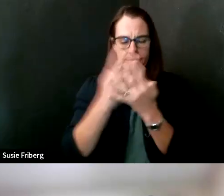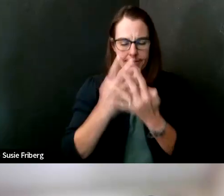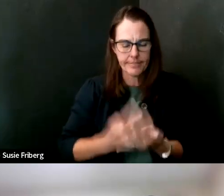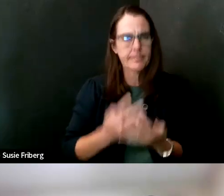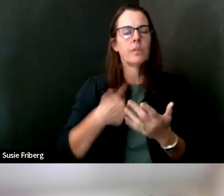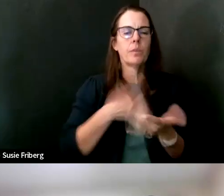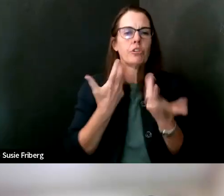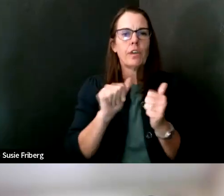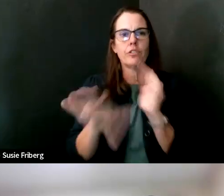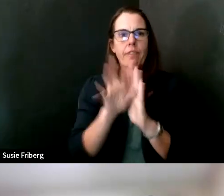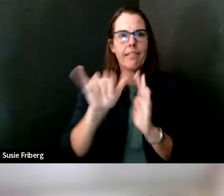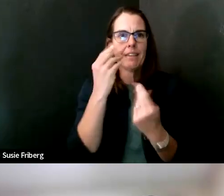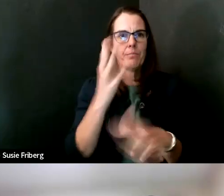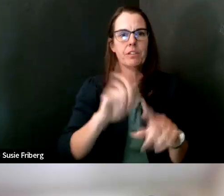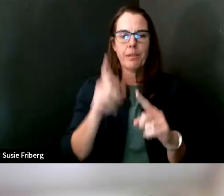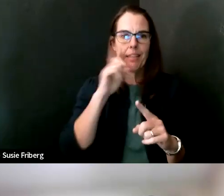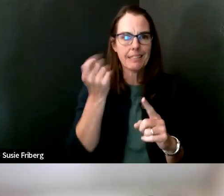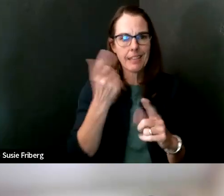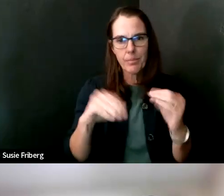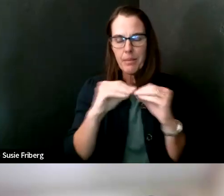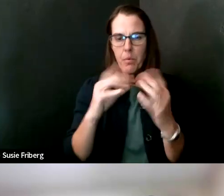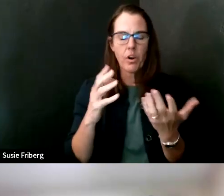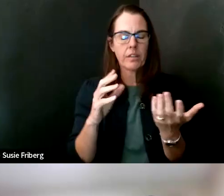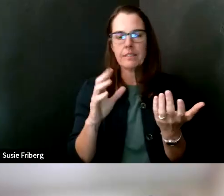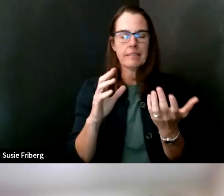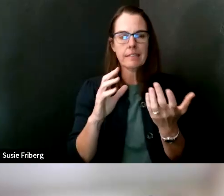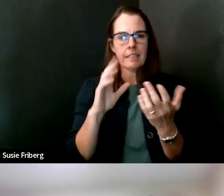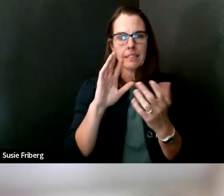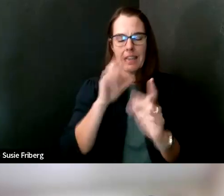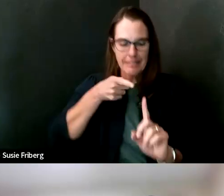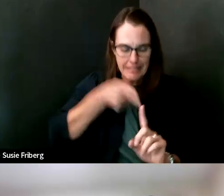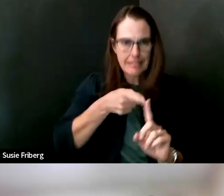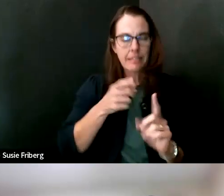but I I think it's a little more biopic where it's just did it have a PA, how long did it